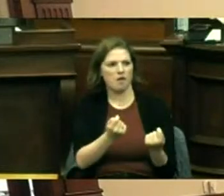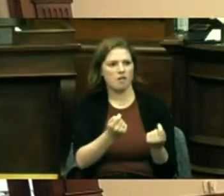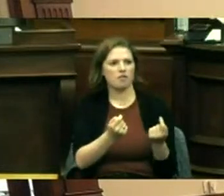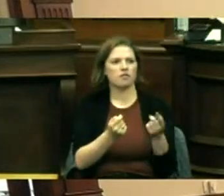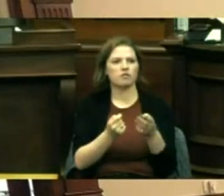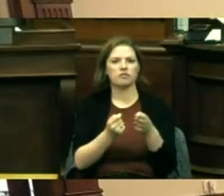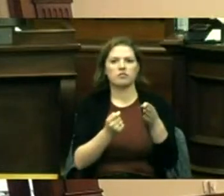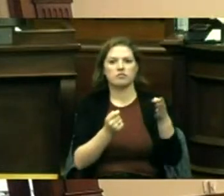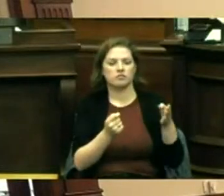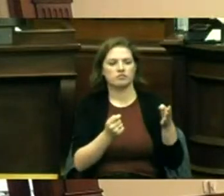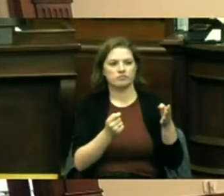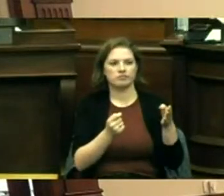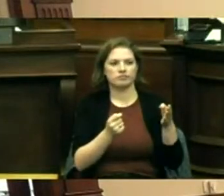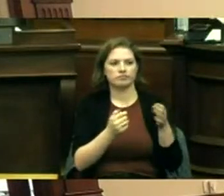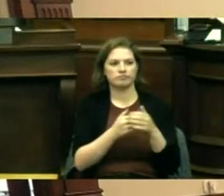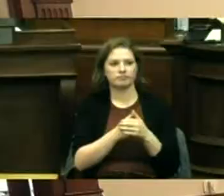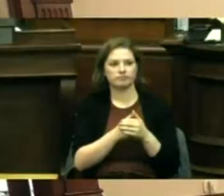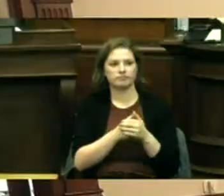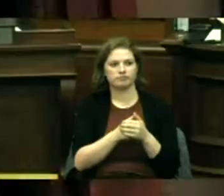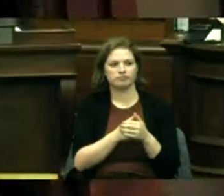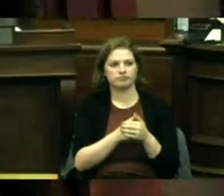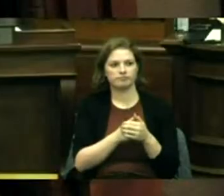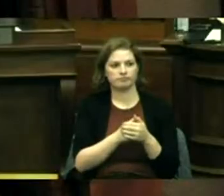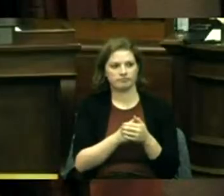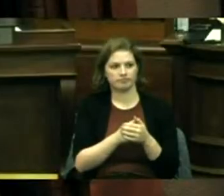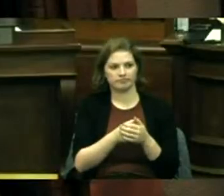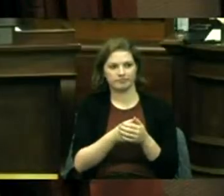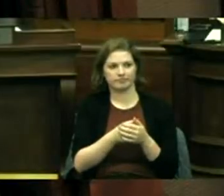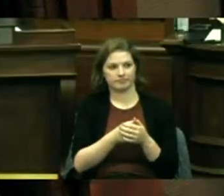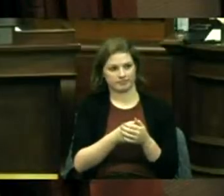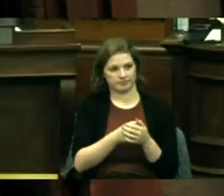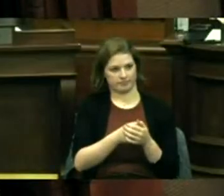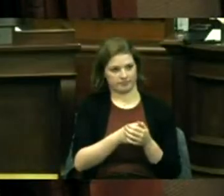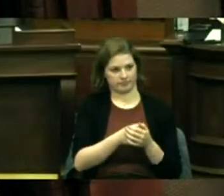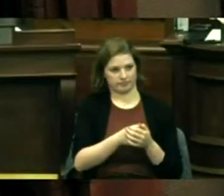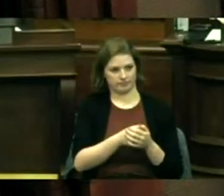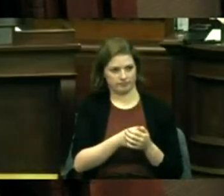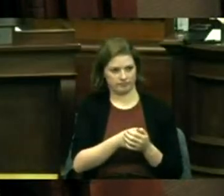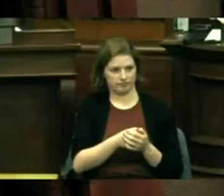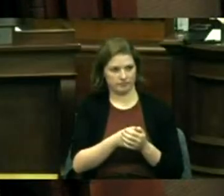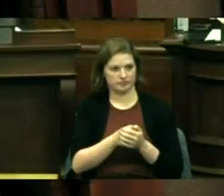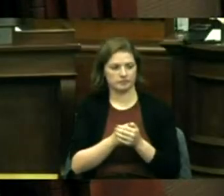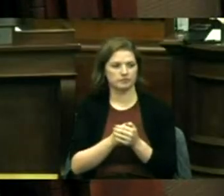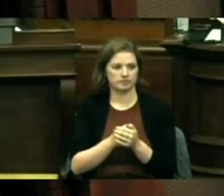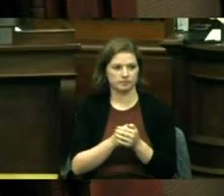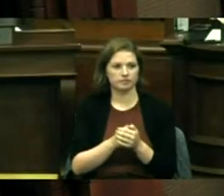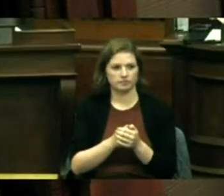for all of these just love to know kind of what the overall strategy is. I'll let Kendra